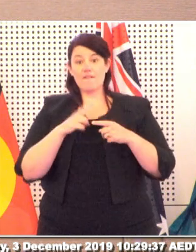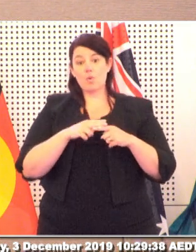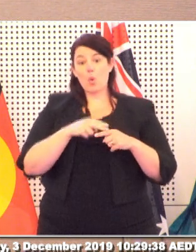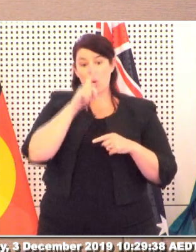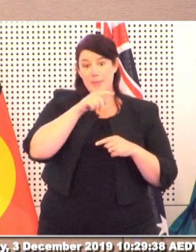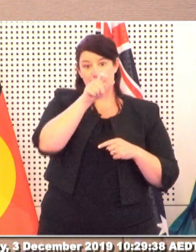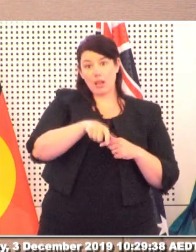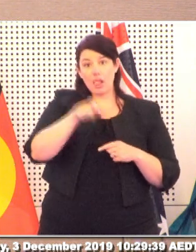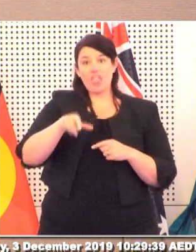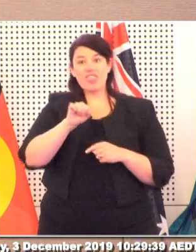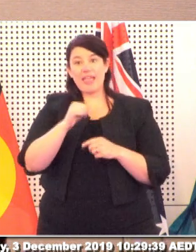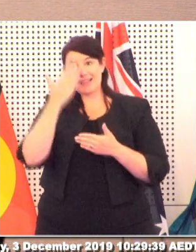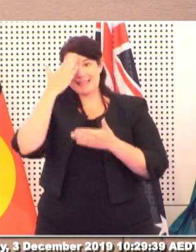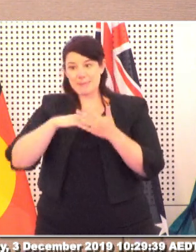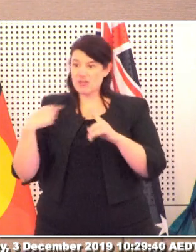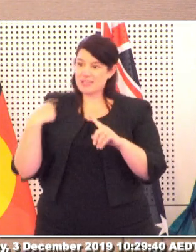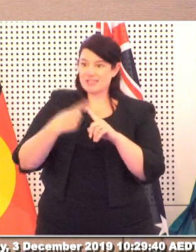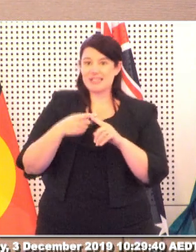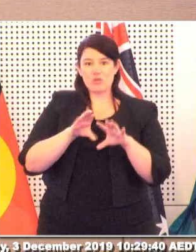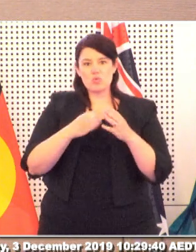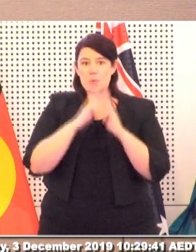inconsistent across different group homes.